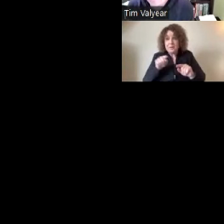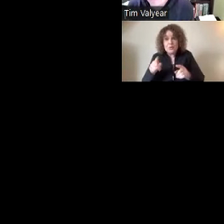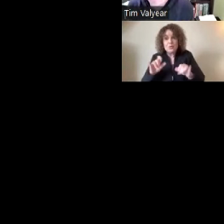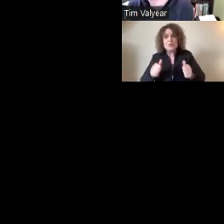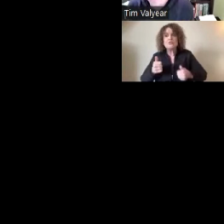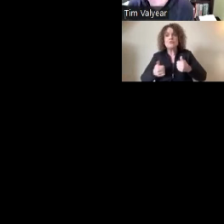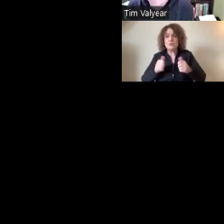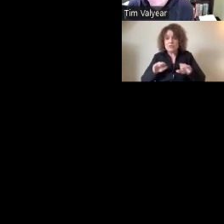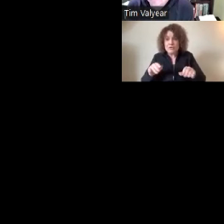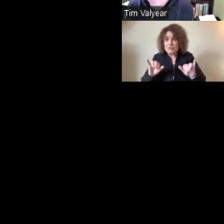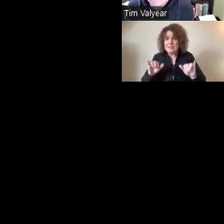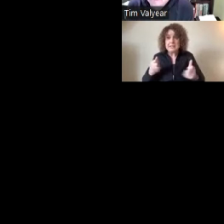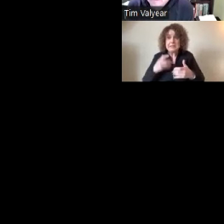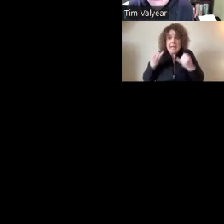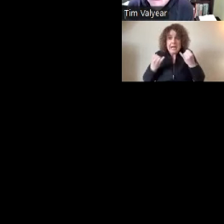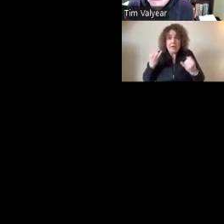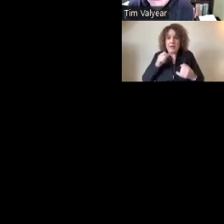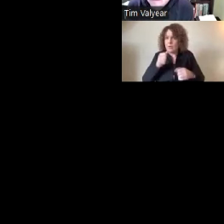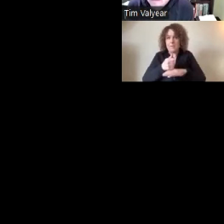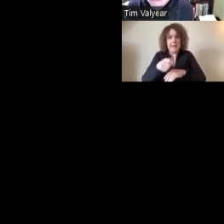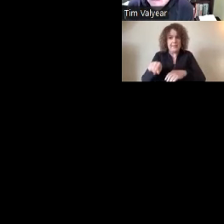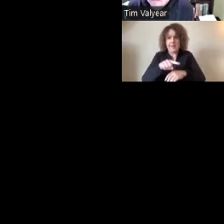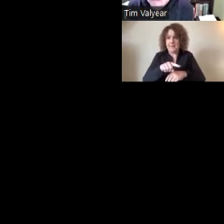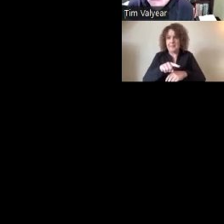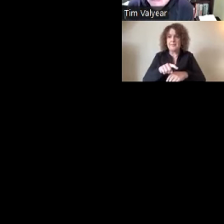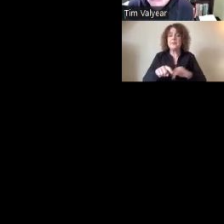. Yes. Parents don't believe in vaccination, but thank